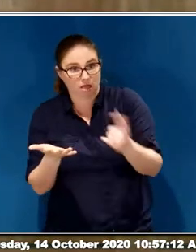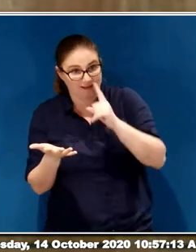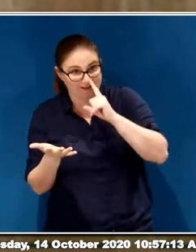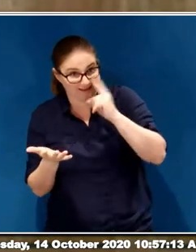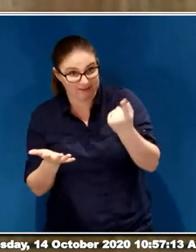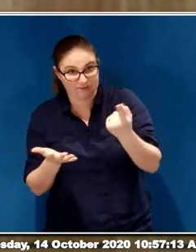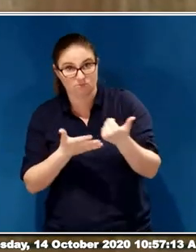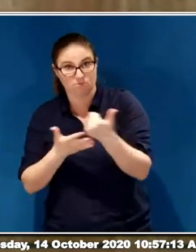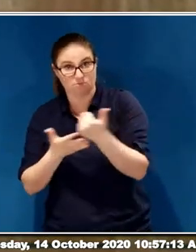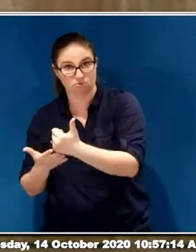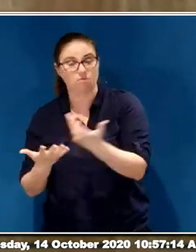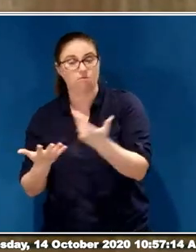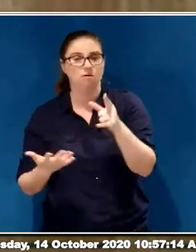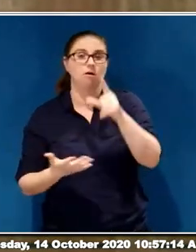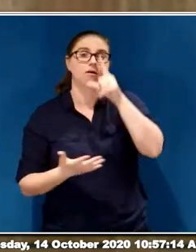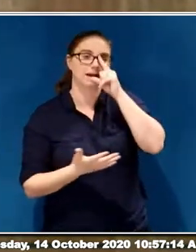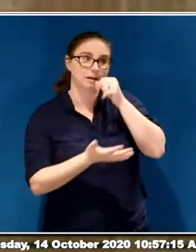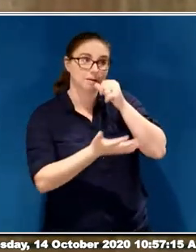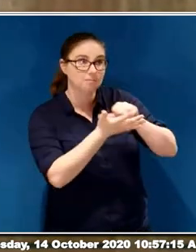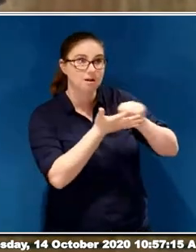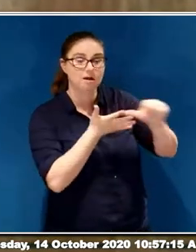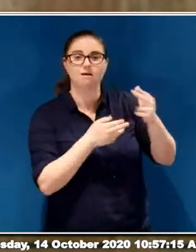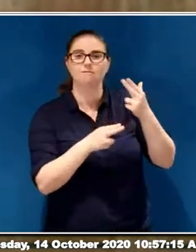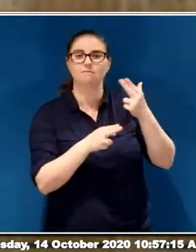extra funding and extra resourcing.